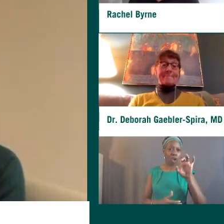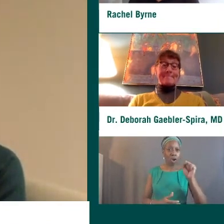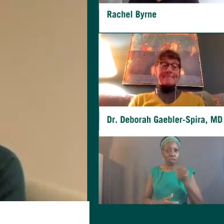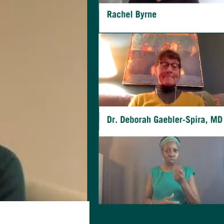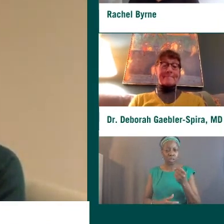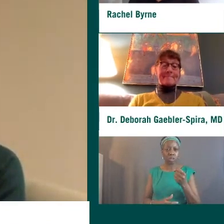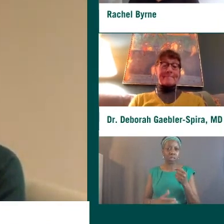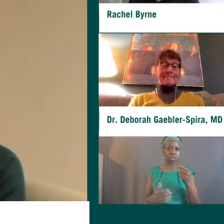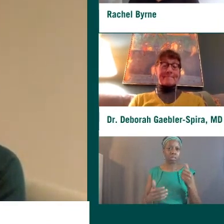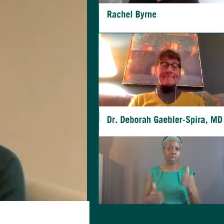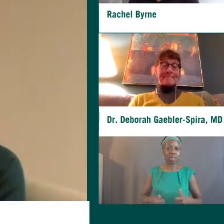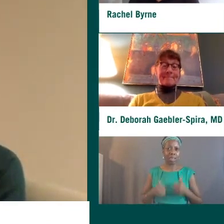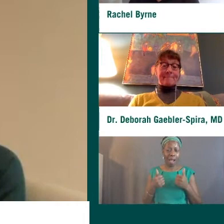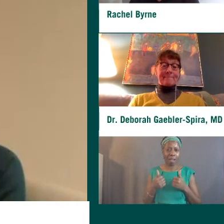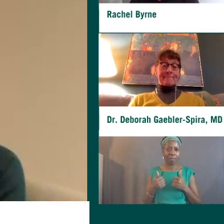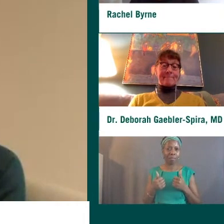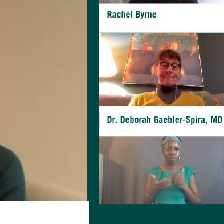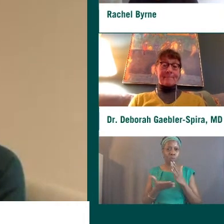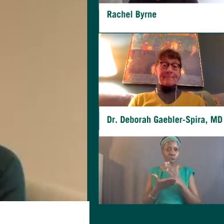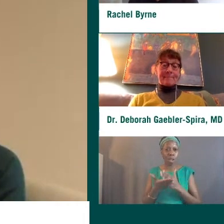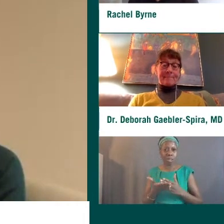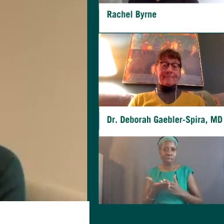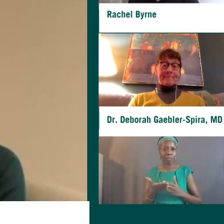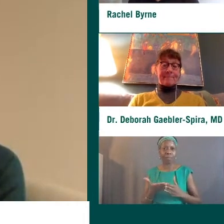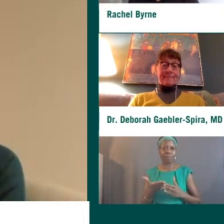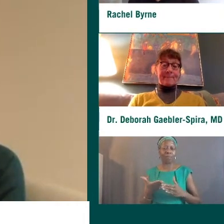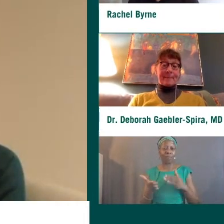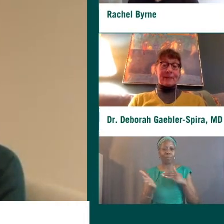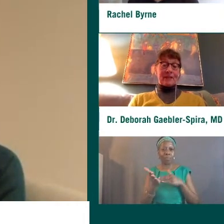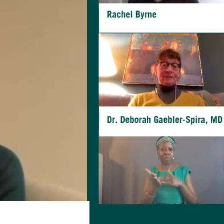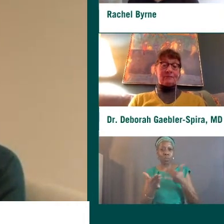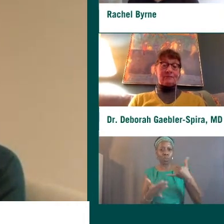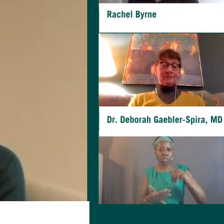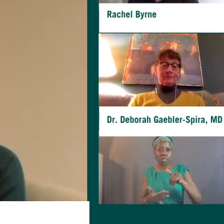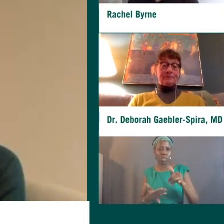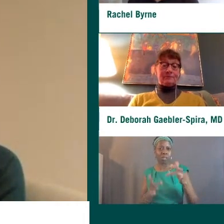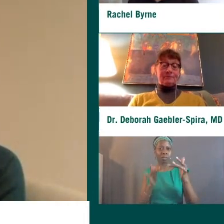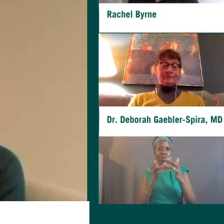And our family has been an amazing support to us,